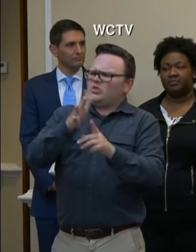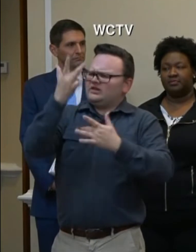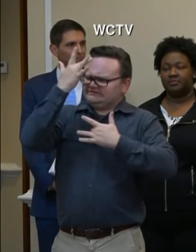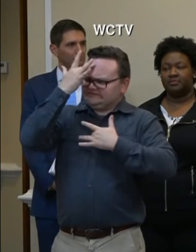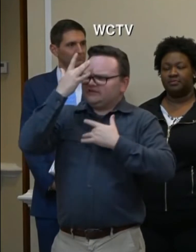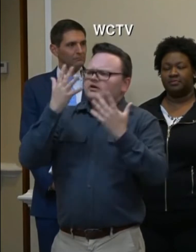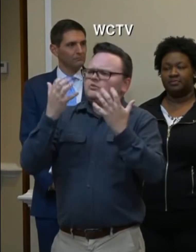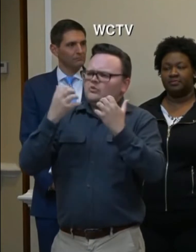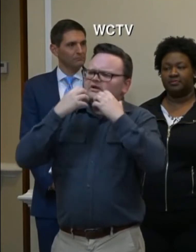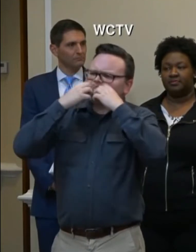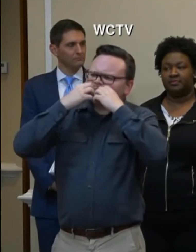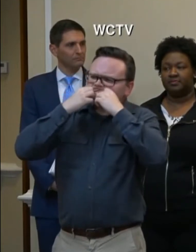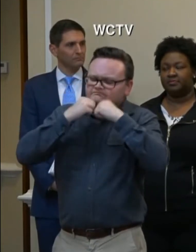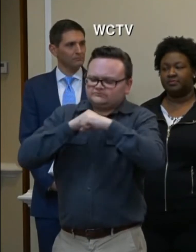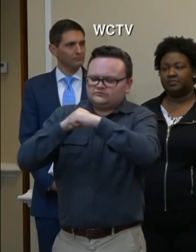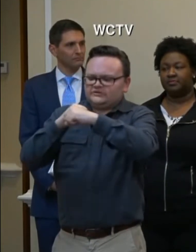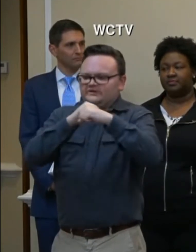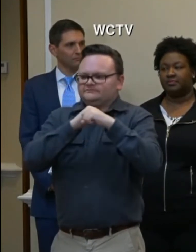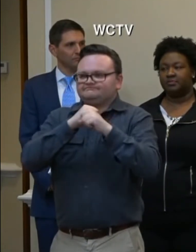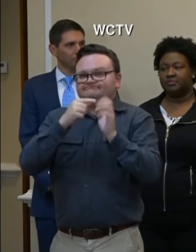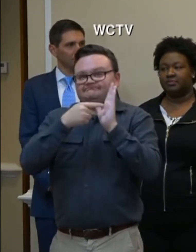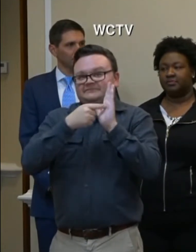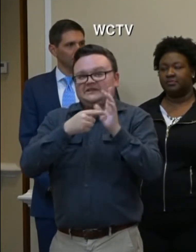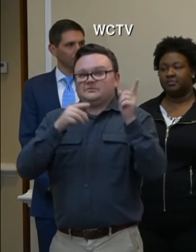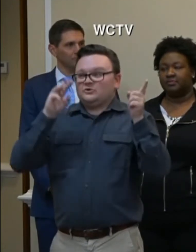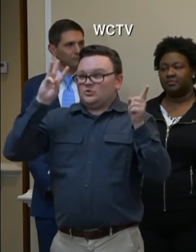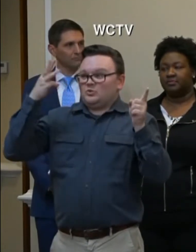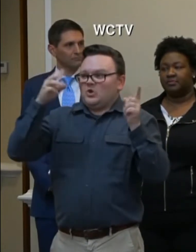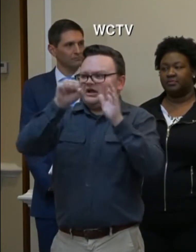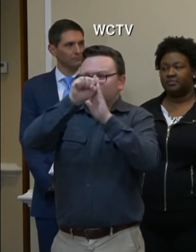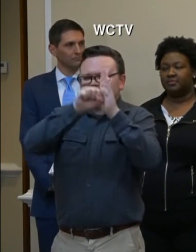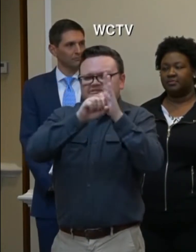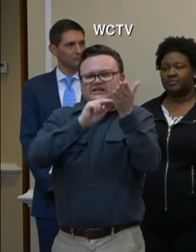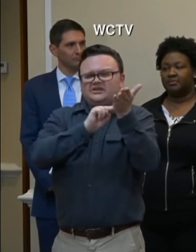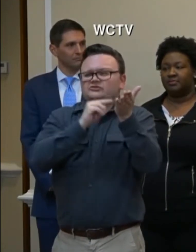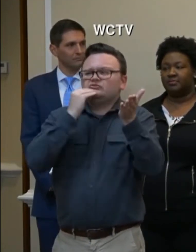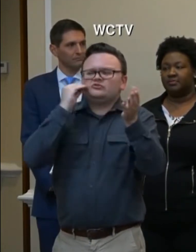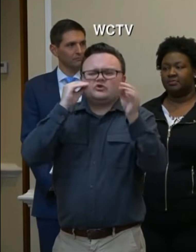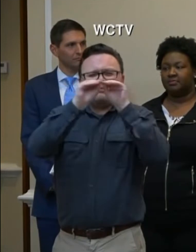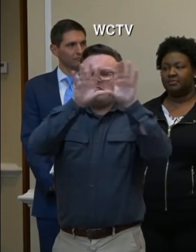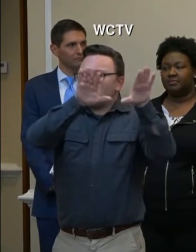situation in Washington State and nursing home there the choice is clear